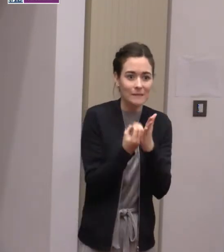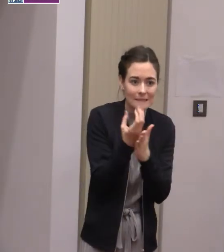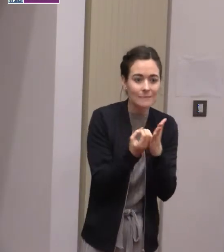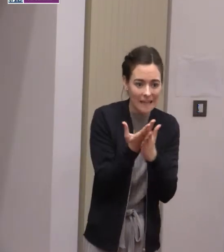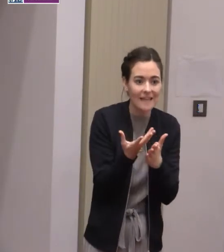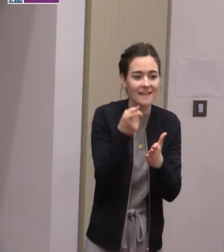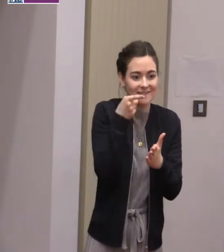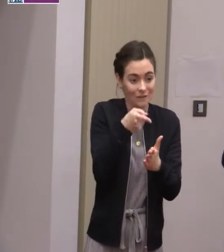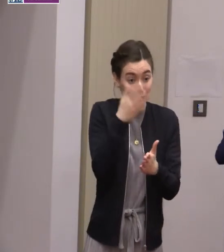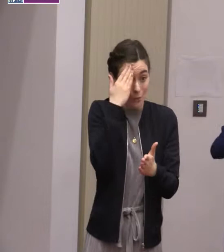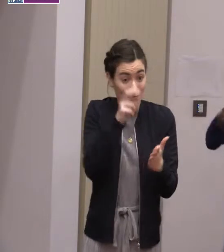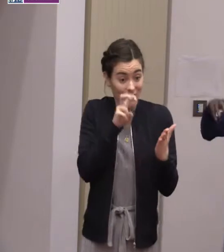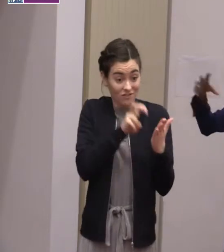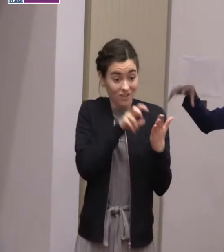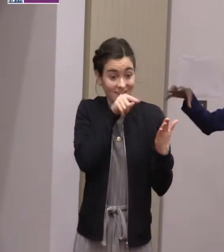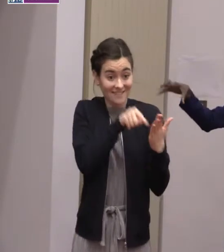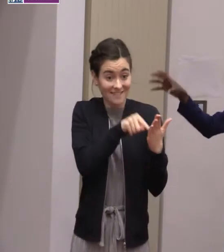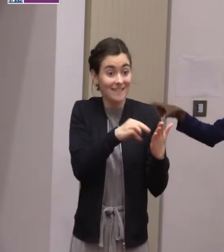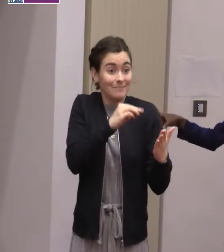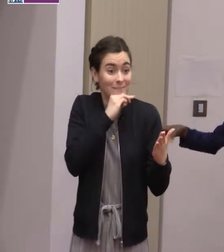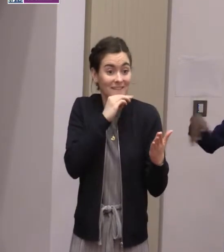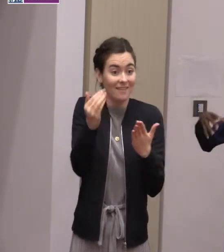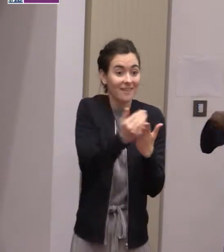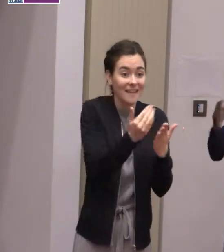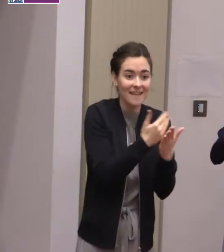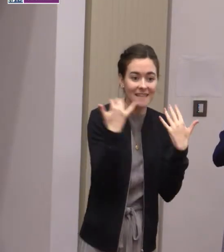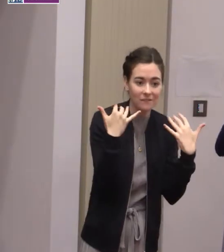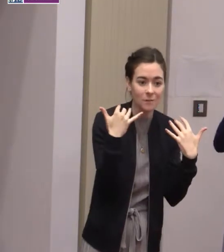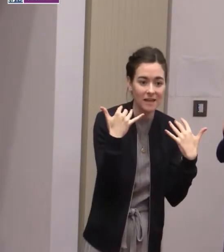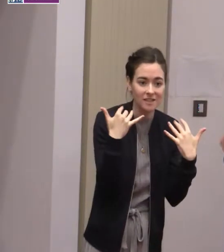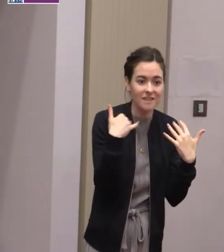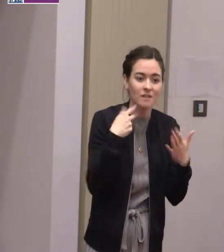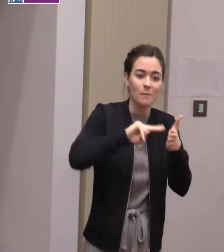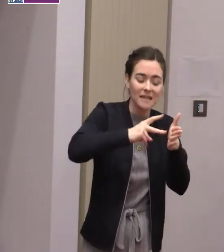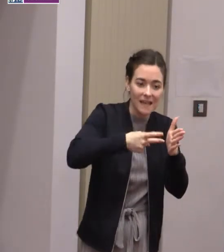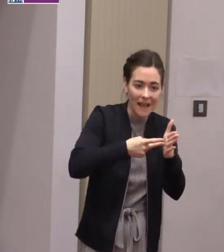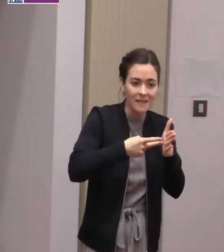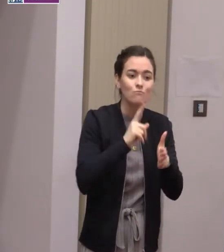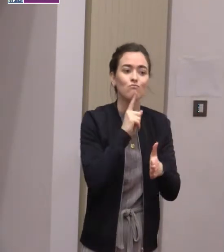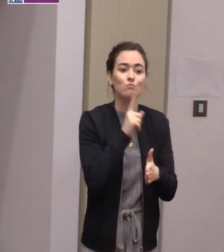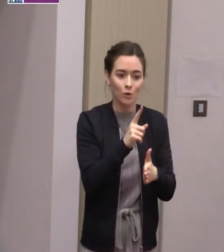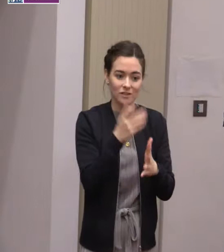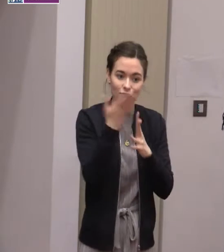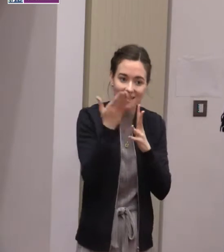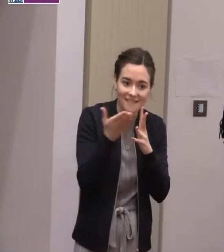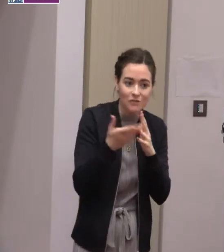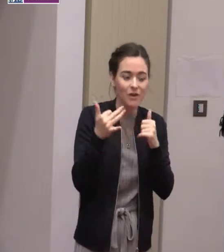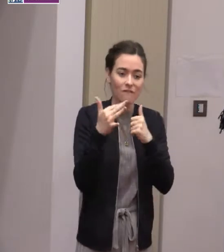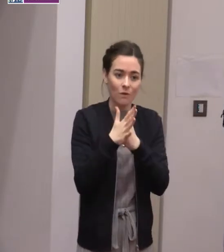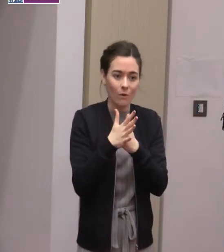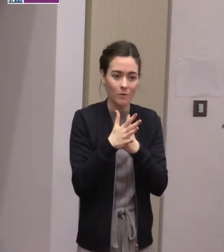registration is about them gathering data to plan, that is criteria for being eligible